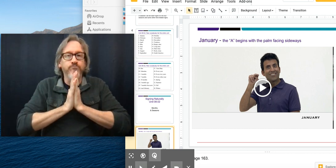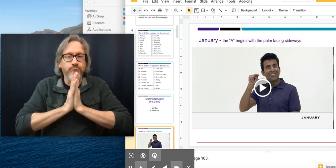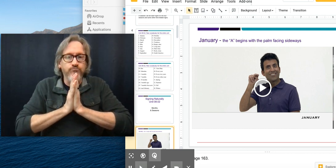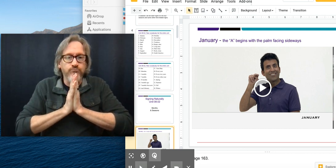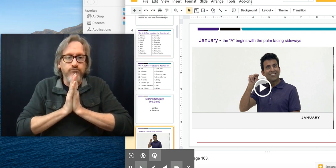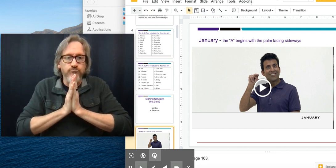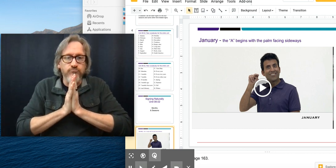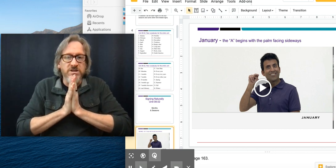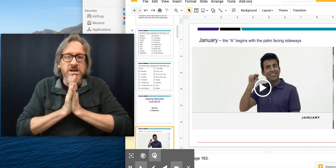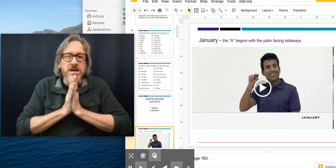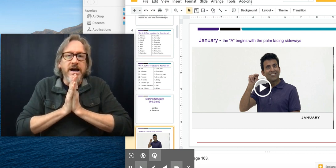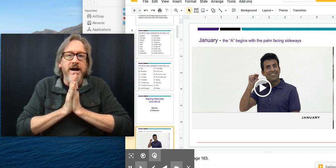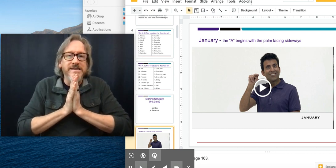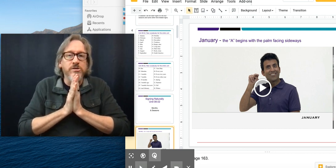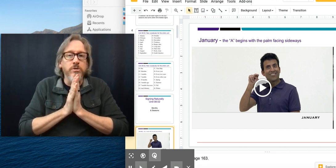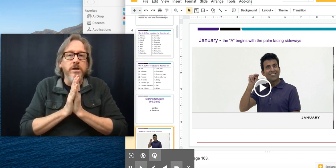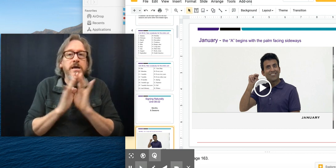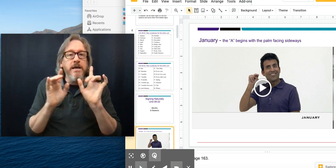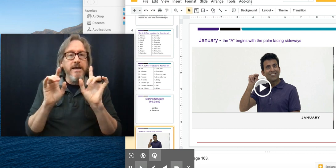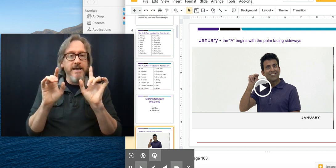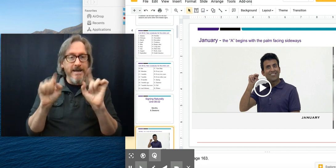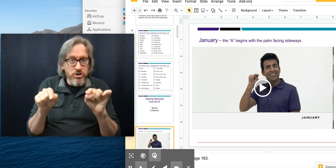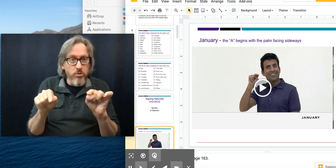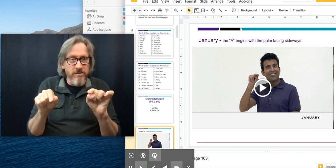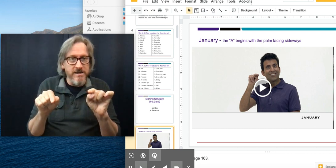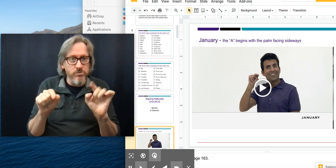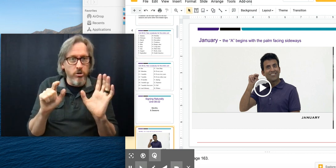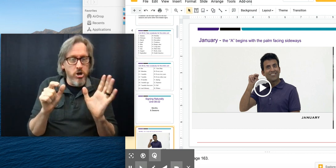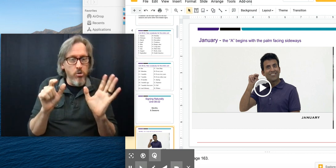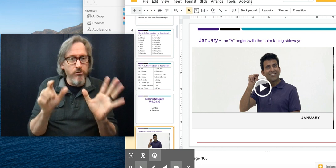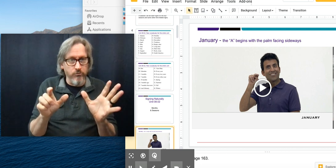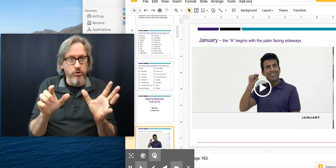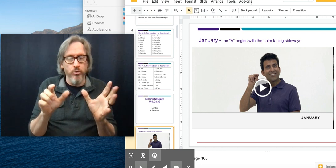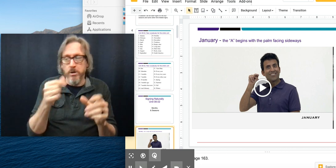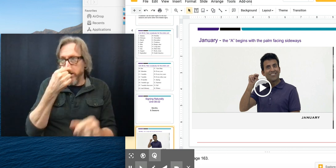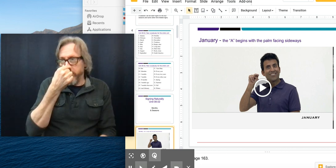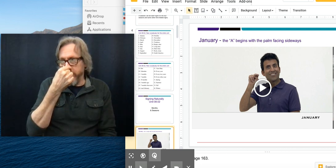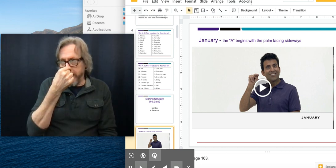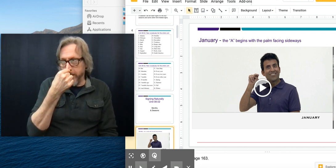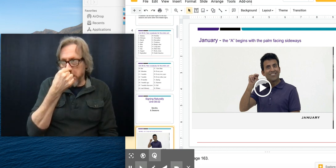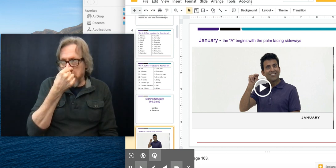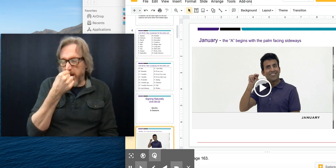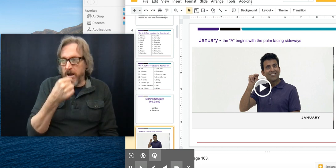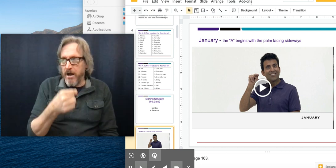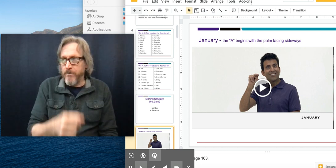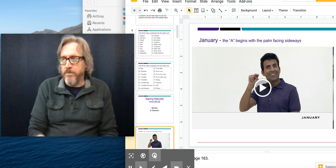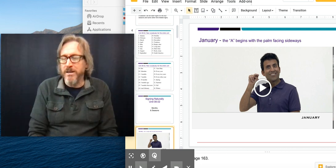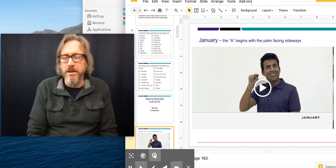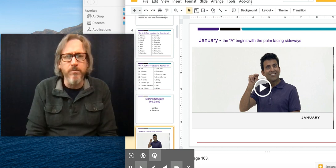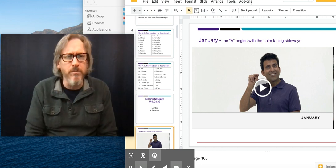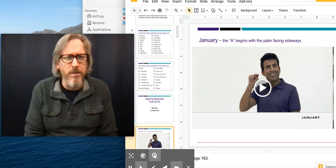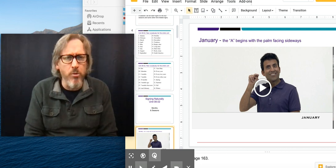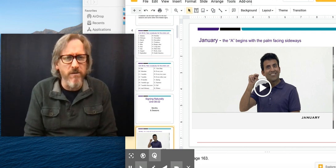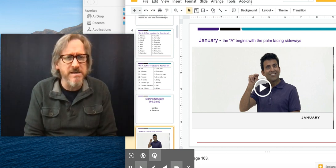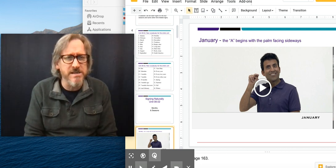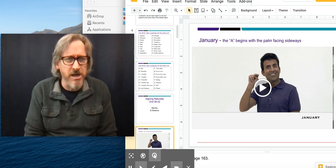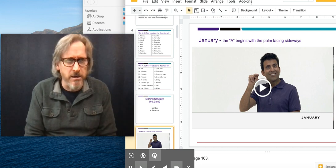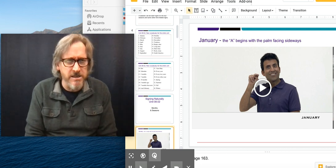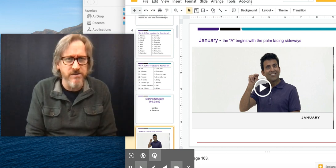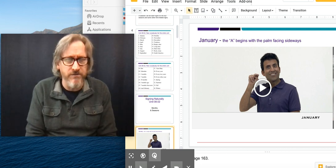um uh so each one of these will go through the um a little bit more of the subtleties of